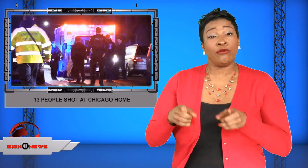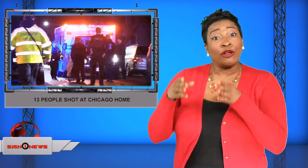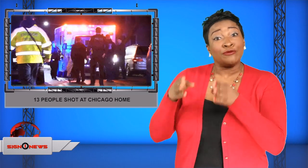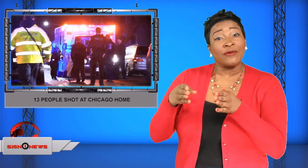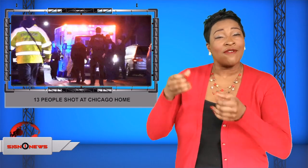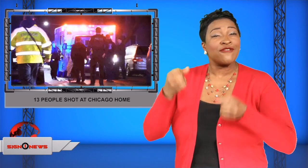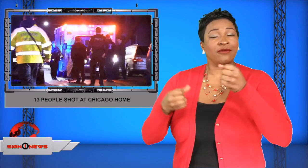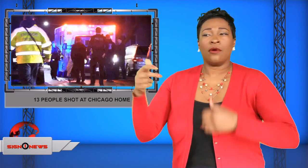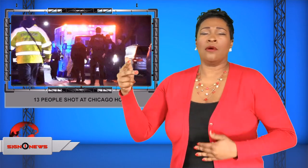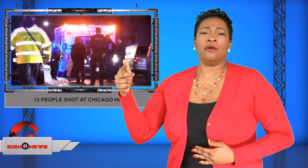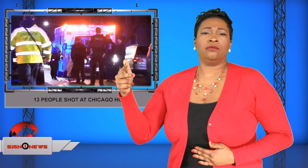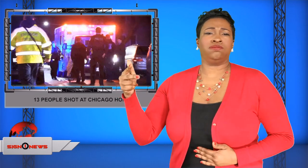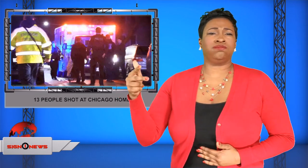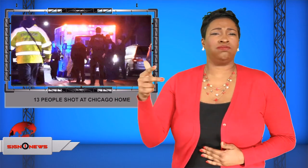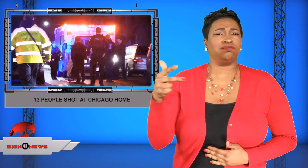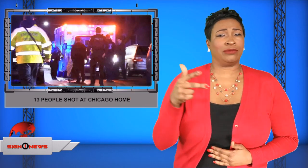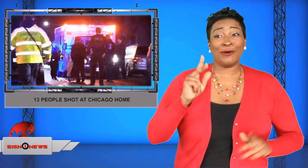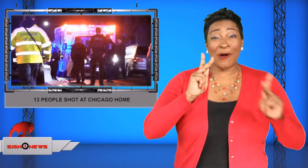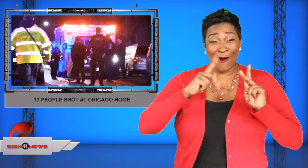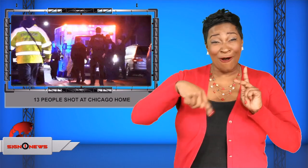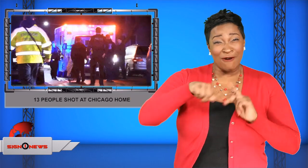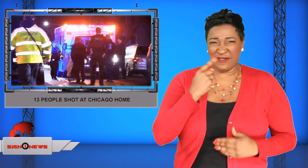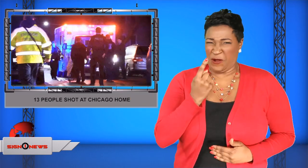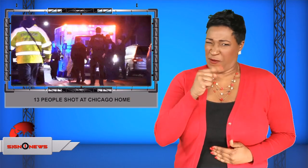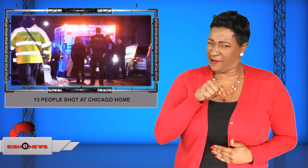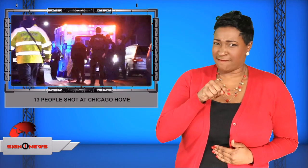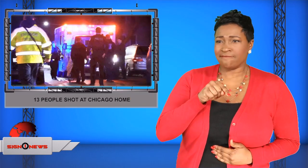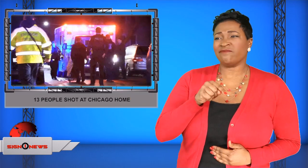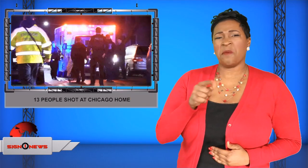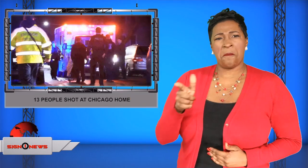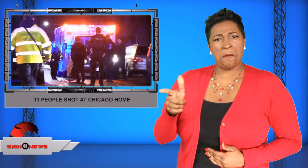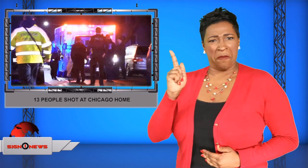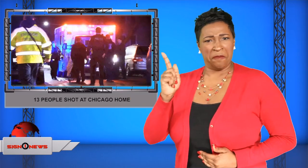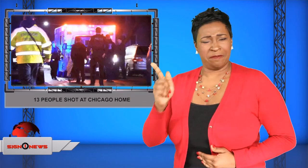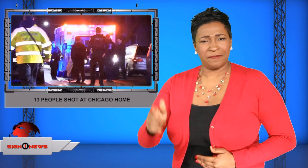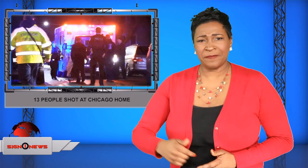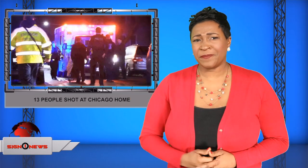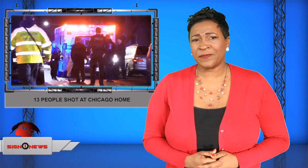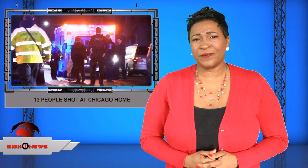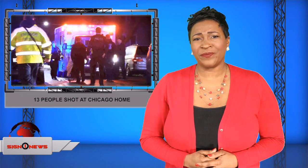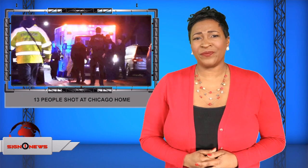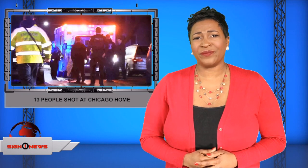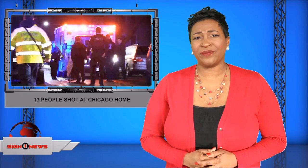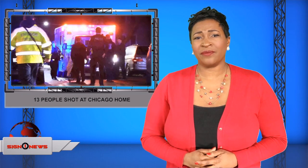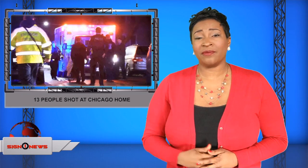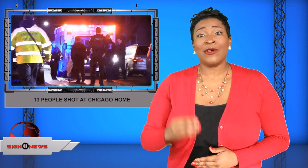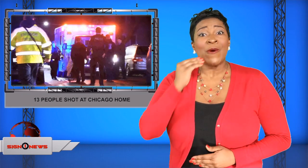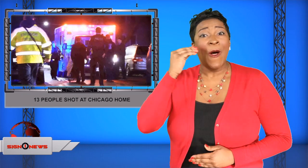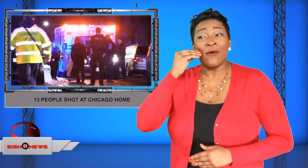Then as a vehicle was driving down the street, one of the partygoers fired into the vehicle.